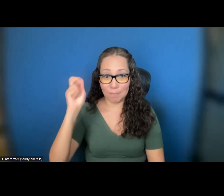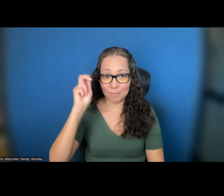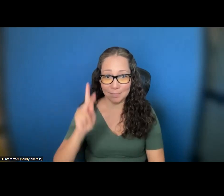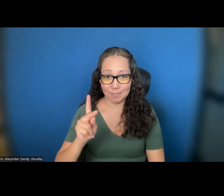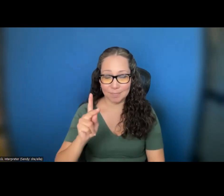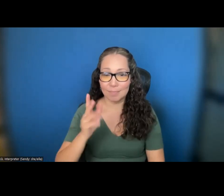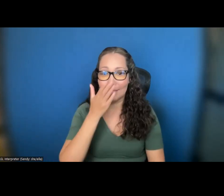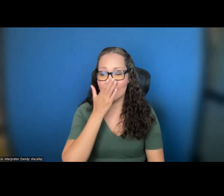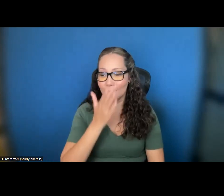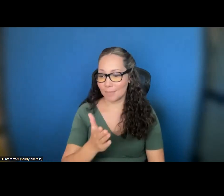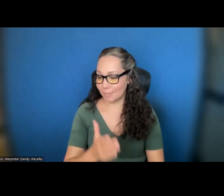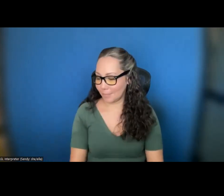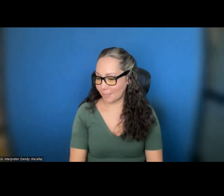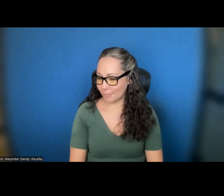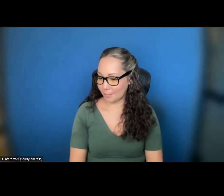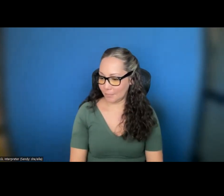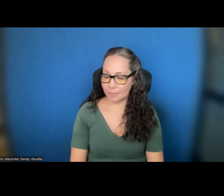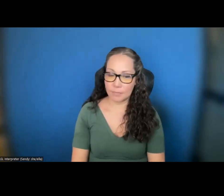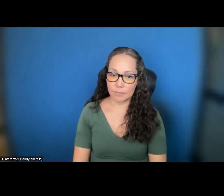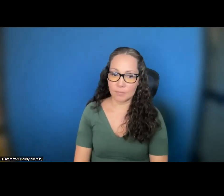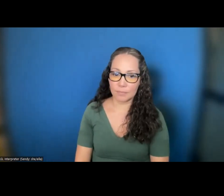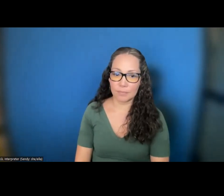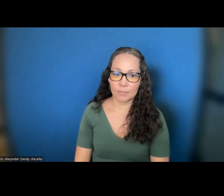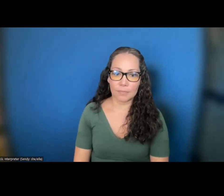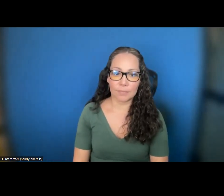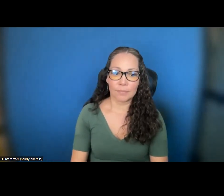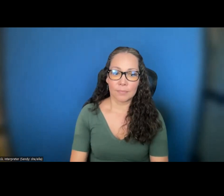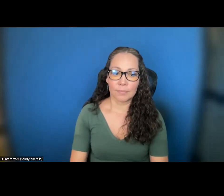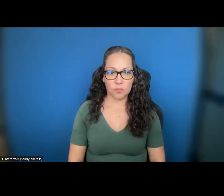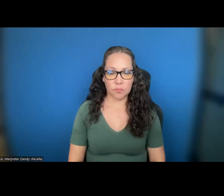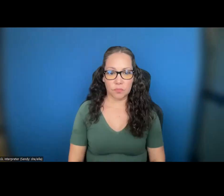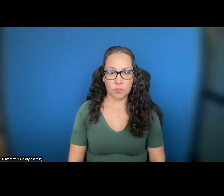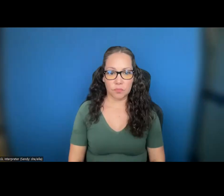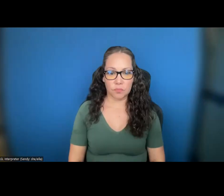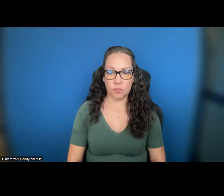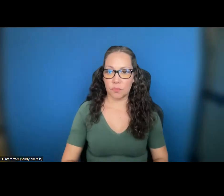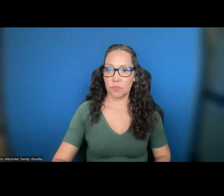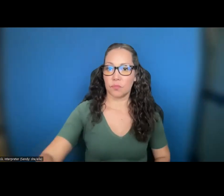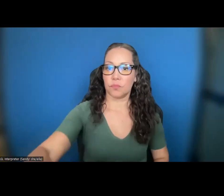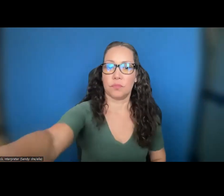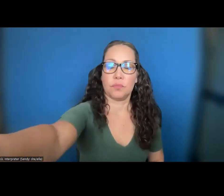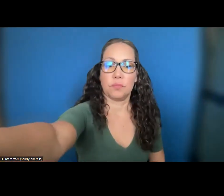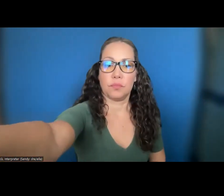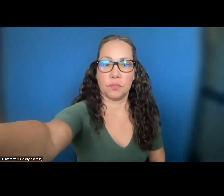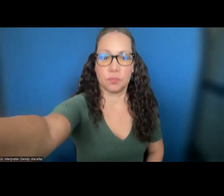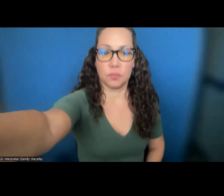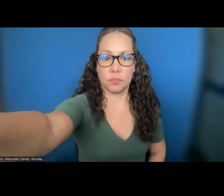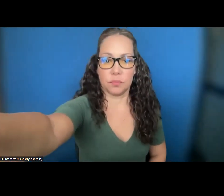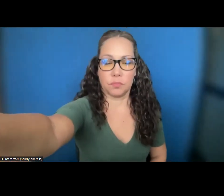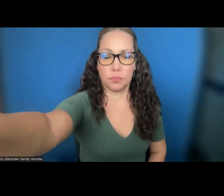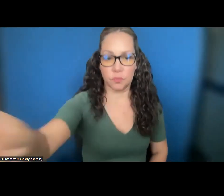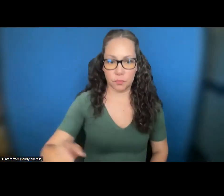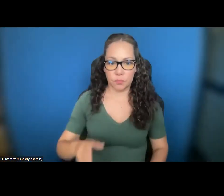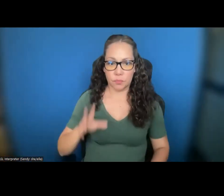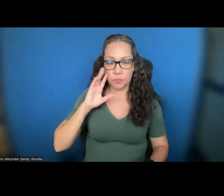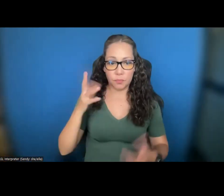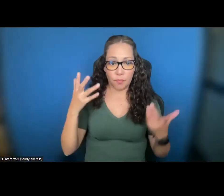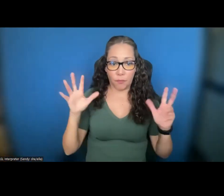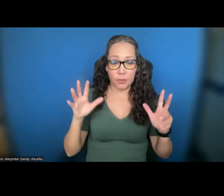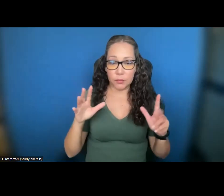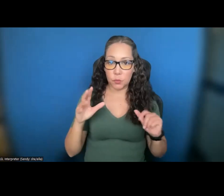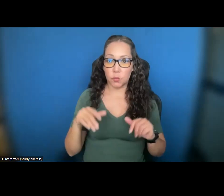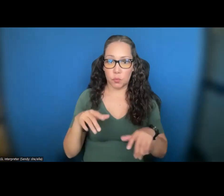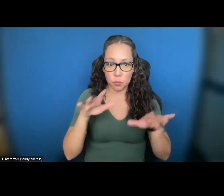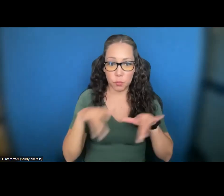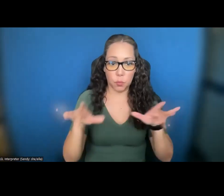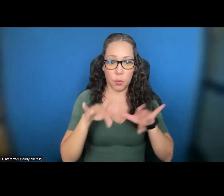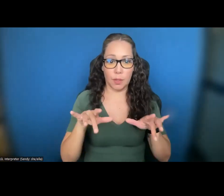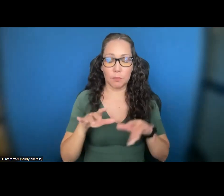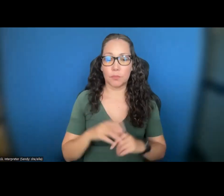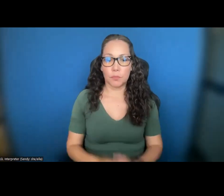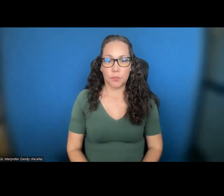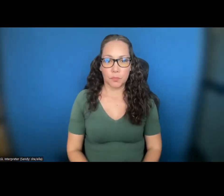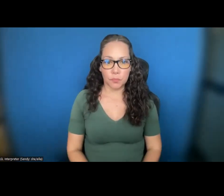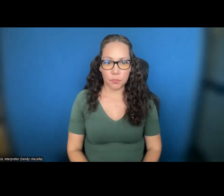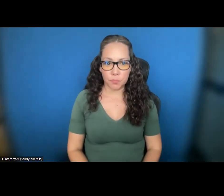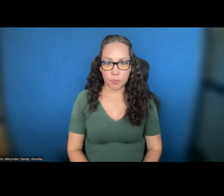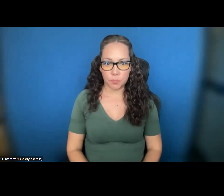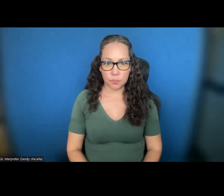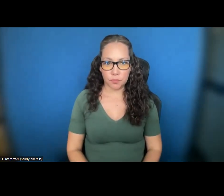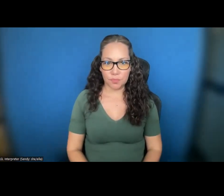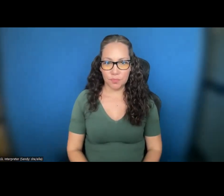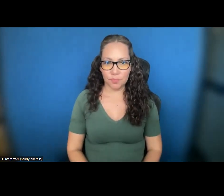you oh it's recording okay great sorry the Chile Rano is is settling moving slowly uh